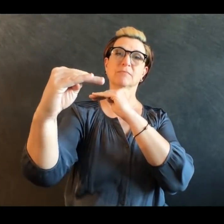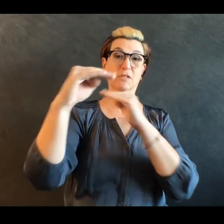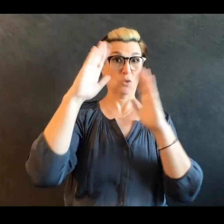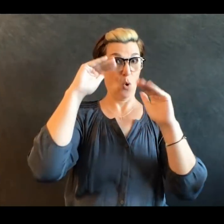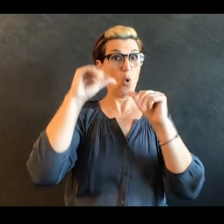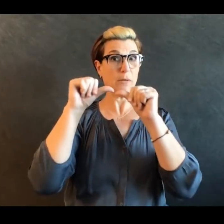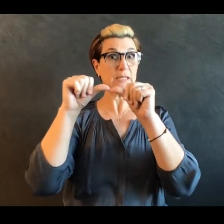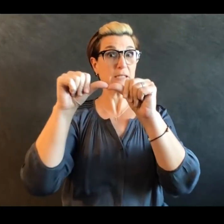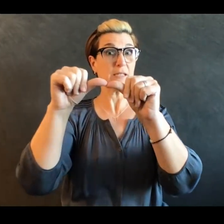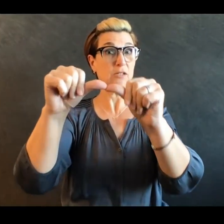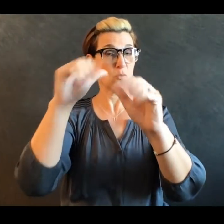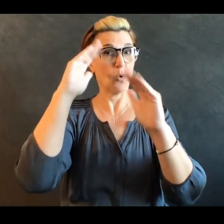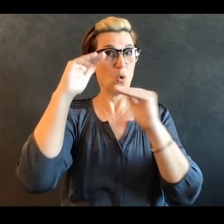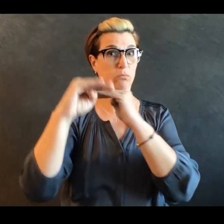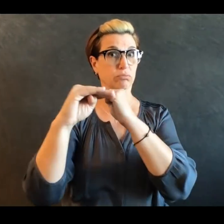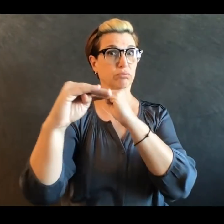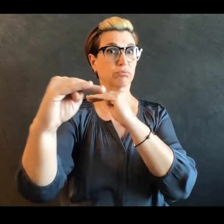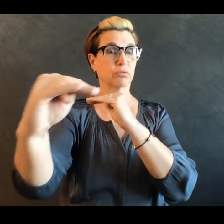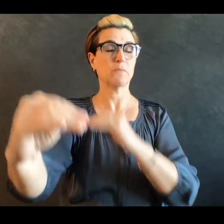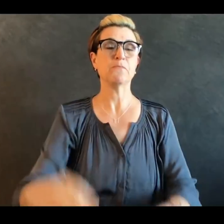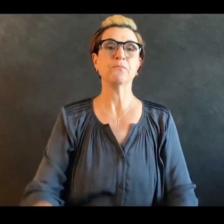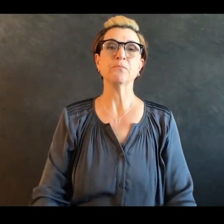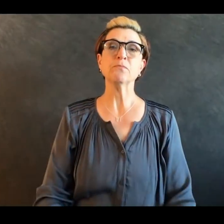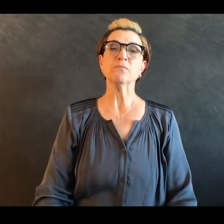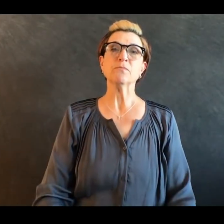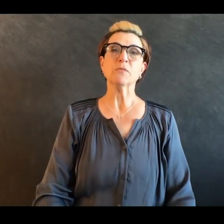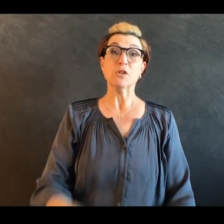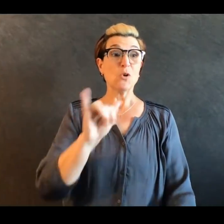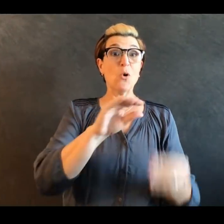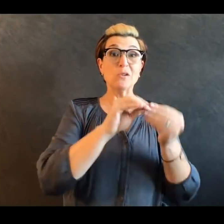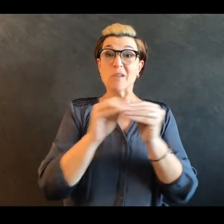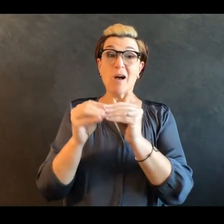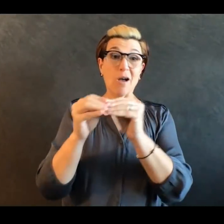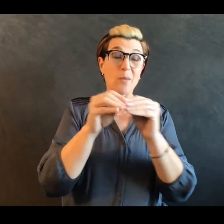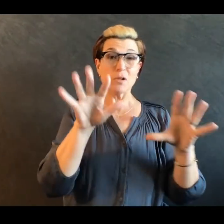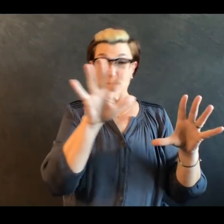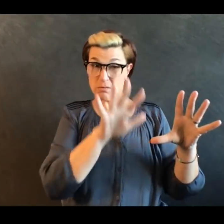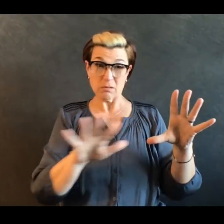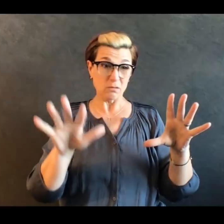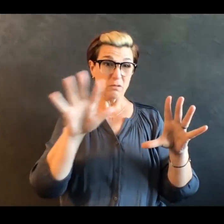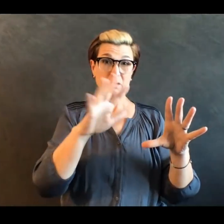these encouraging developments have put us in a very strong position to finalize